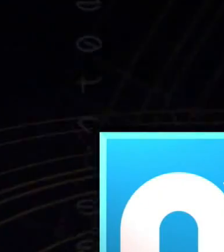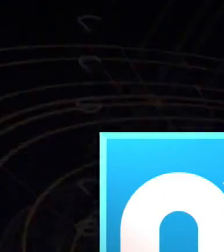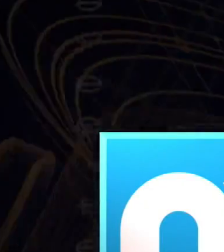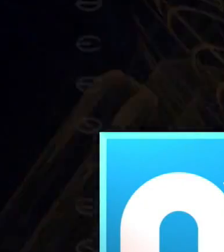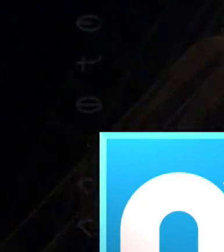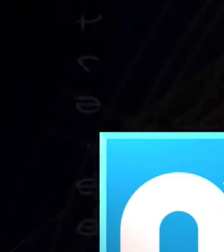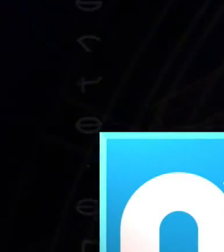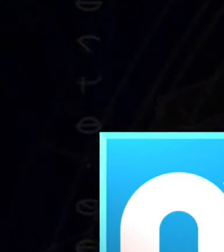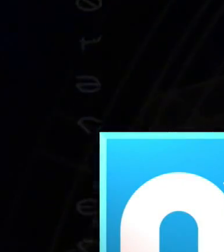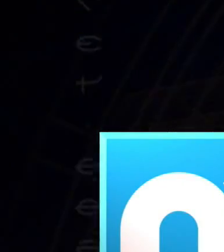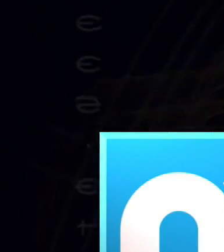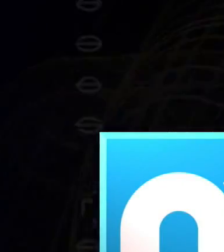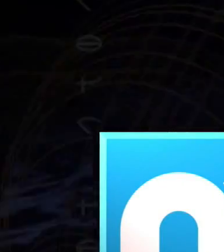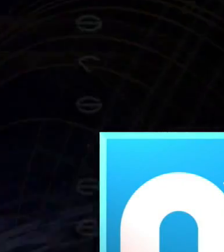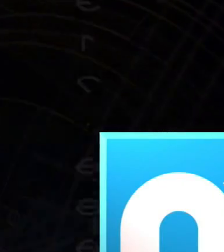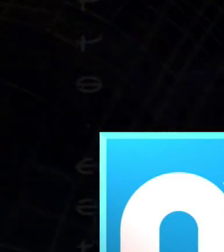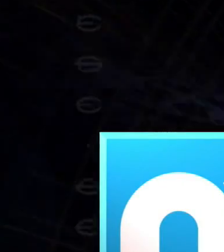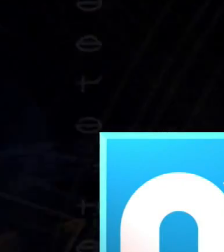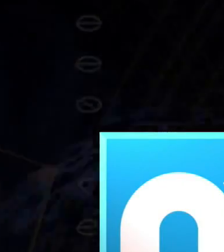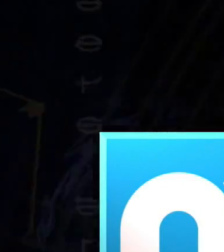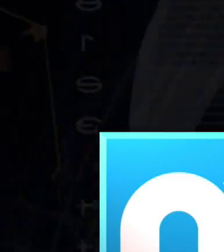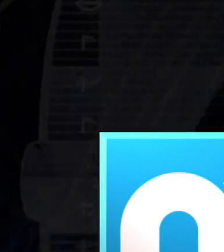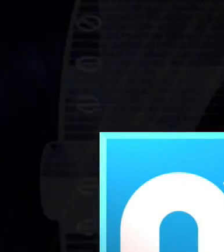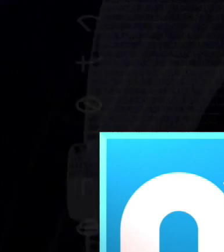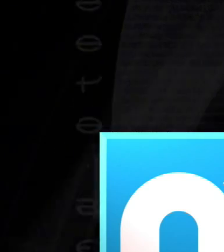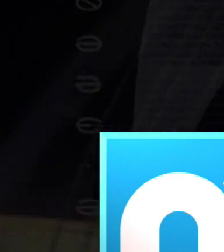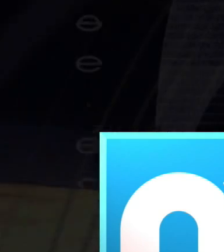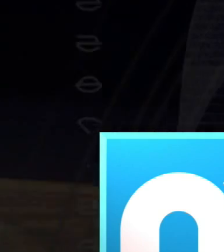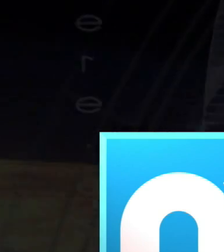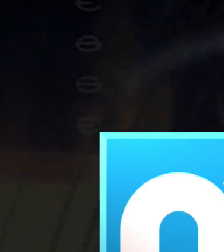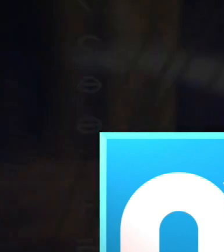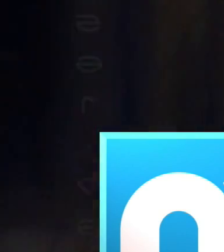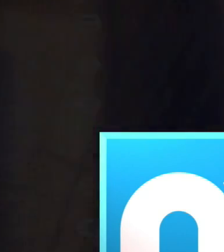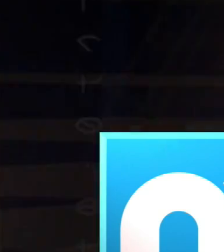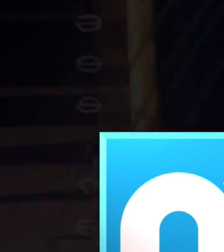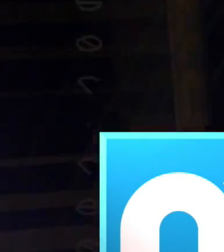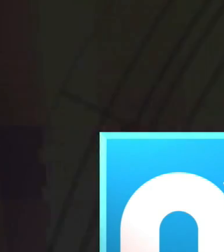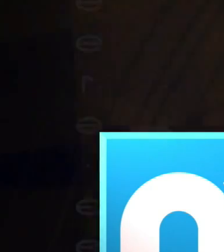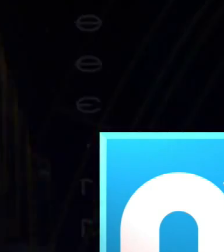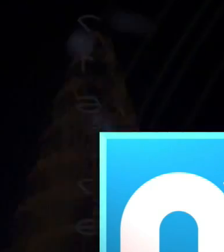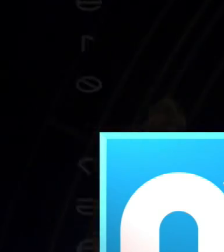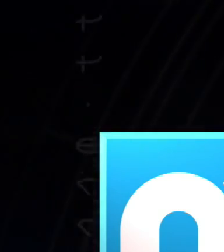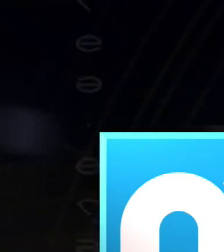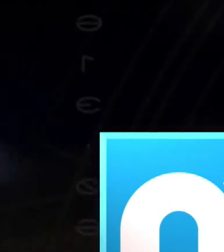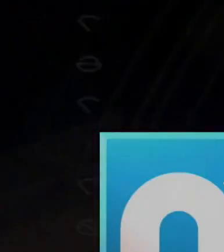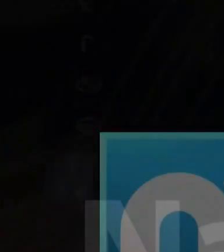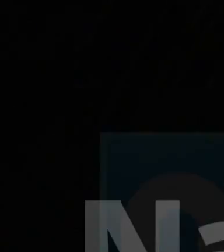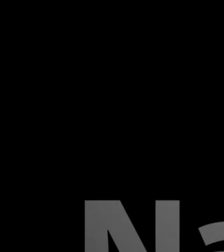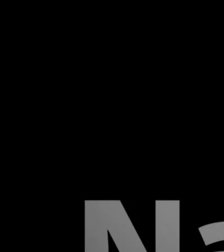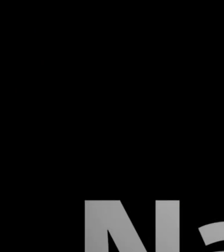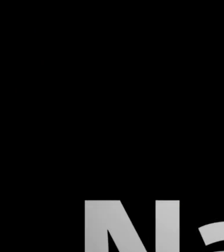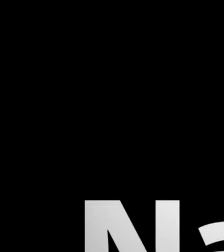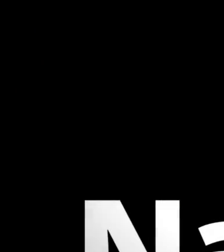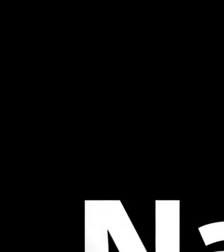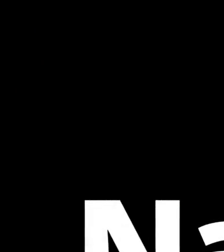IS FOR THE SERVICE AT THE METRO NATIONAL. IF YOU WOULD LIKE TO SEE THIS PRESENTATION AGAIN OR